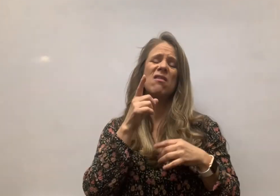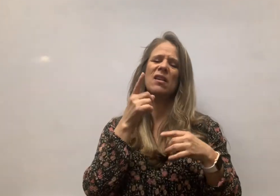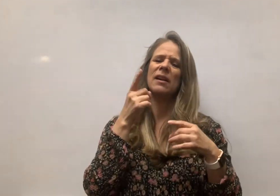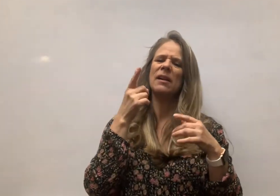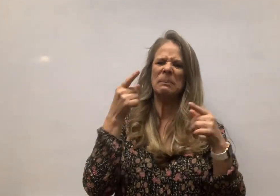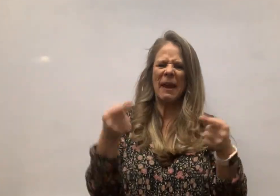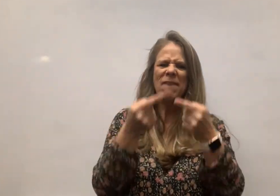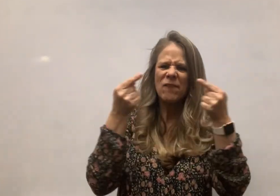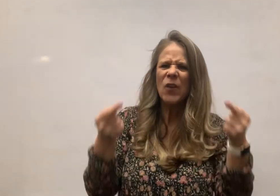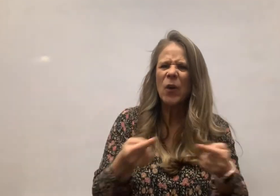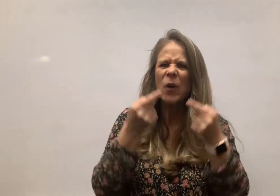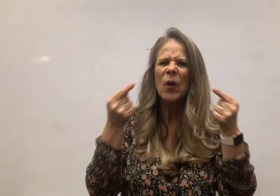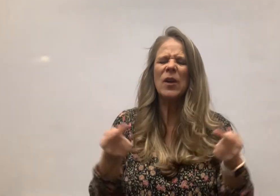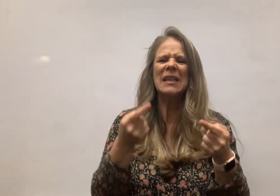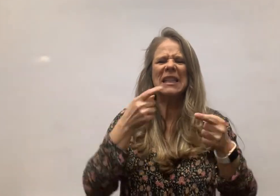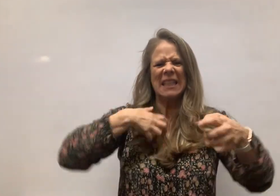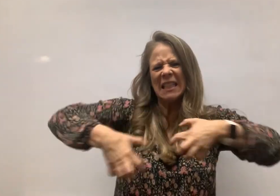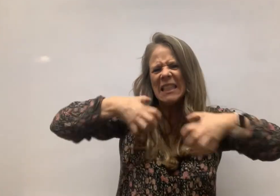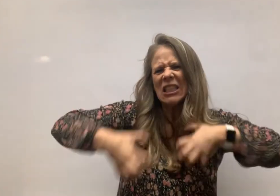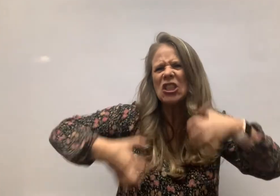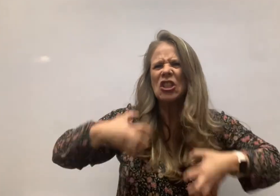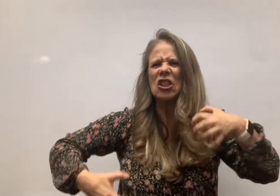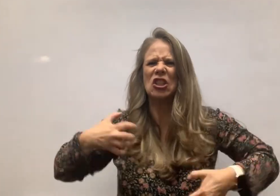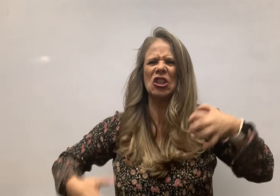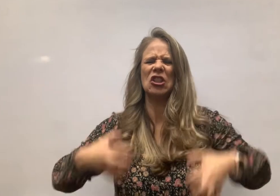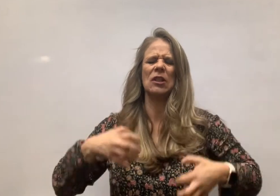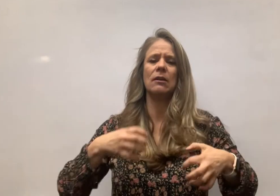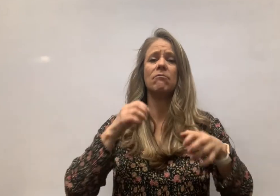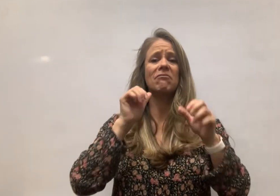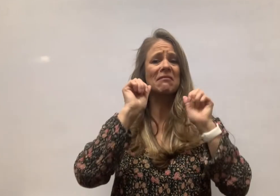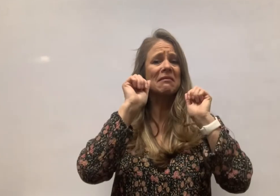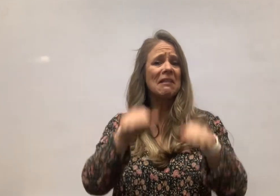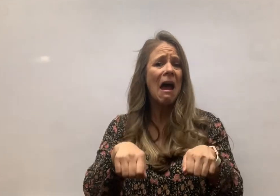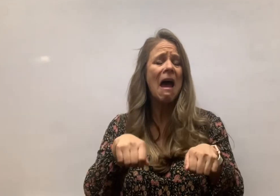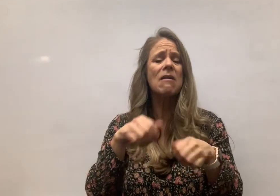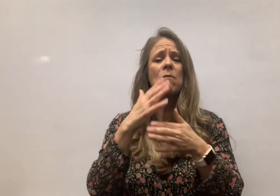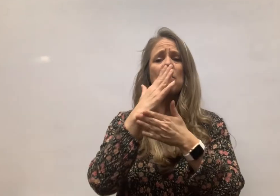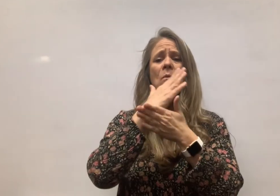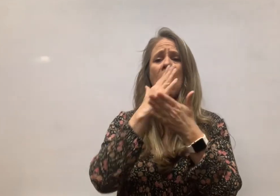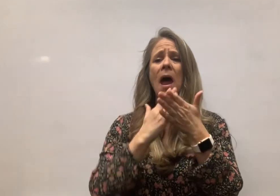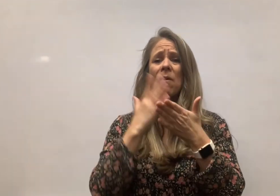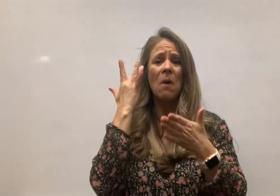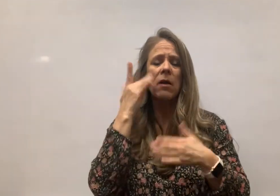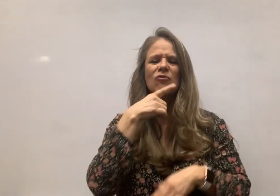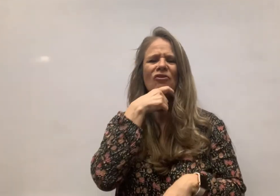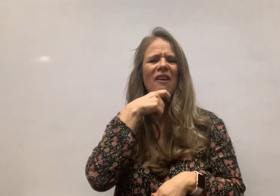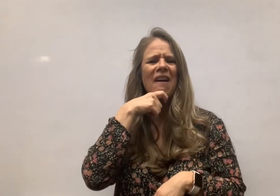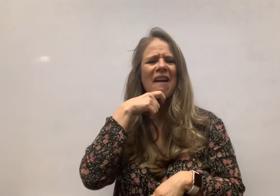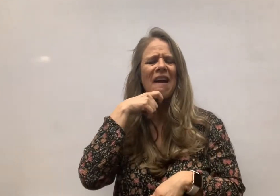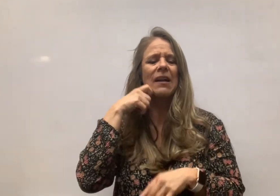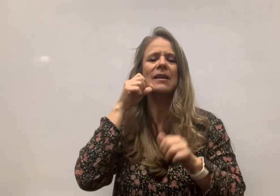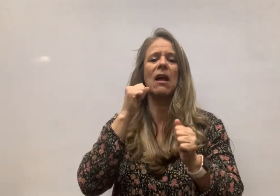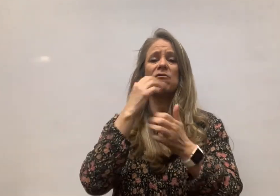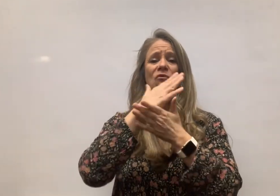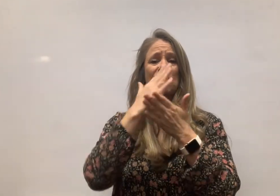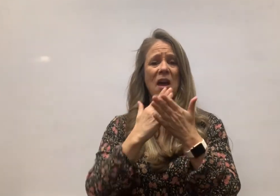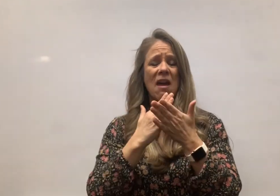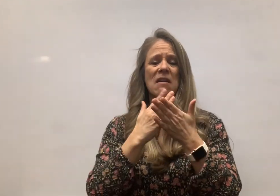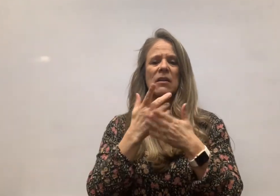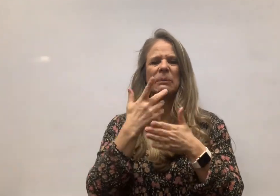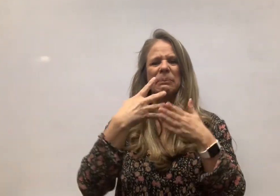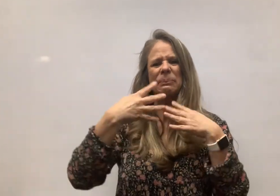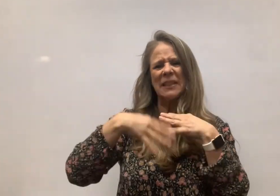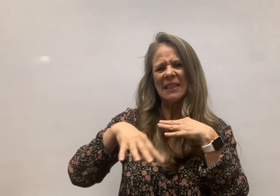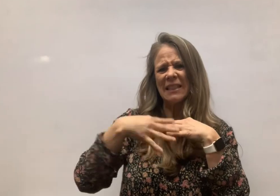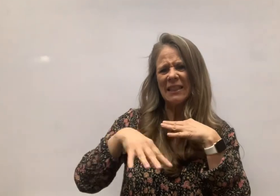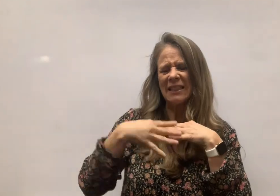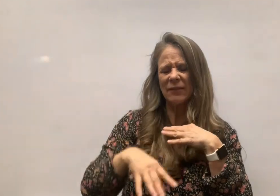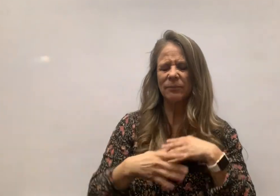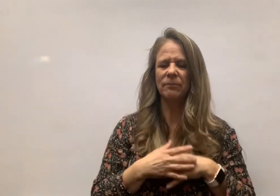It often can be itchy and painful, and they can crack and bleed.